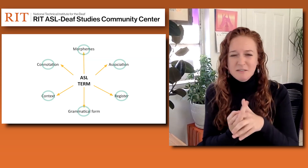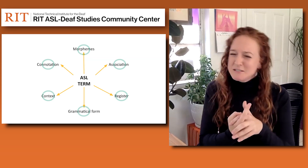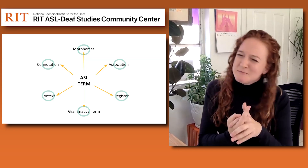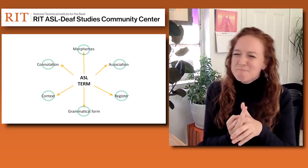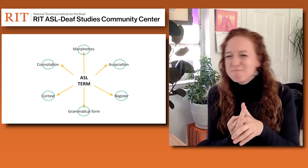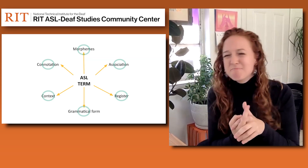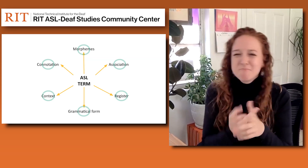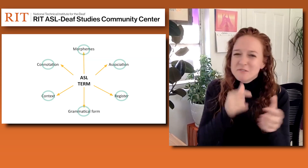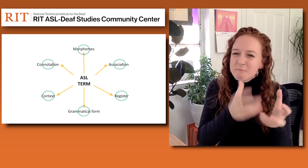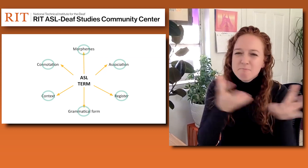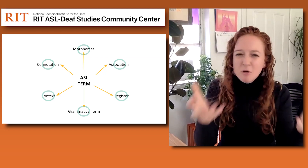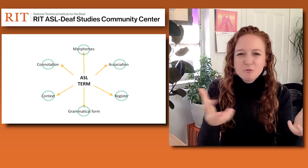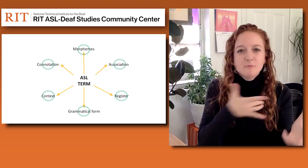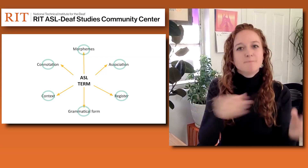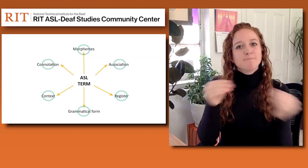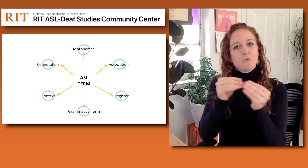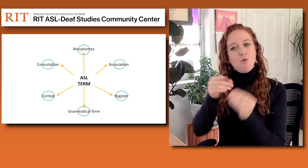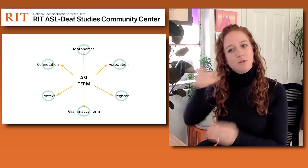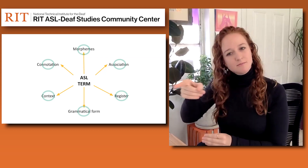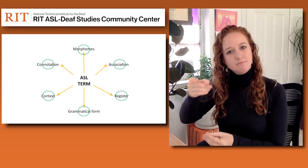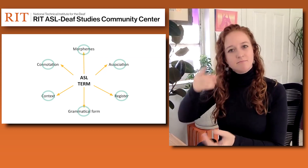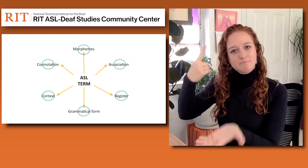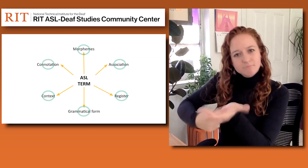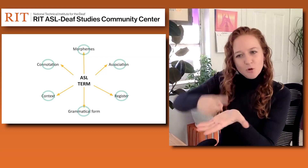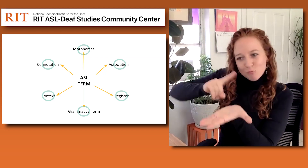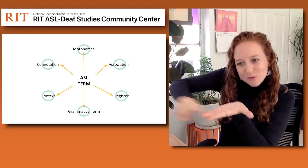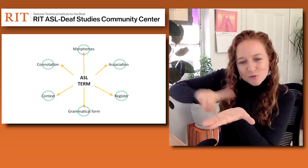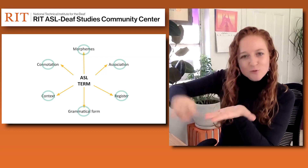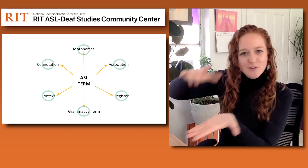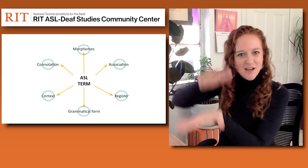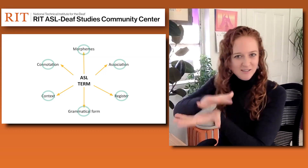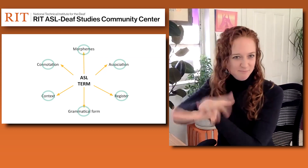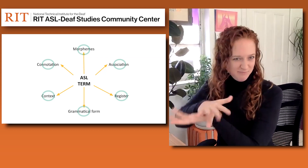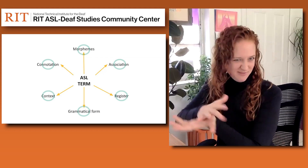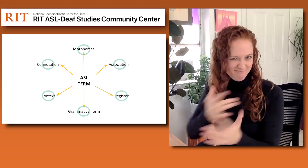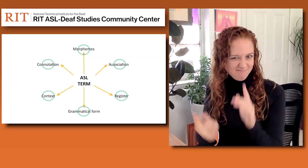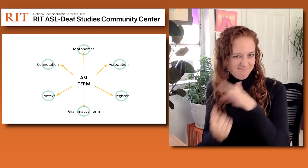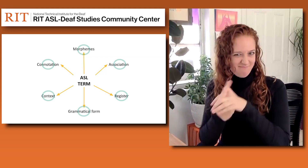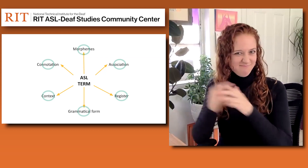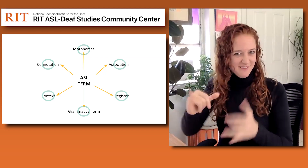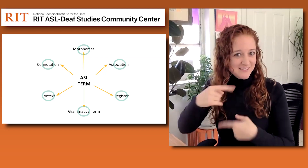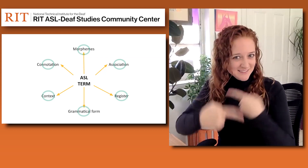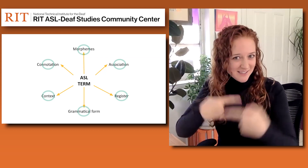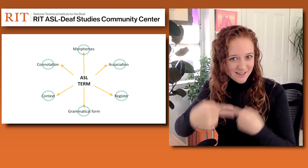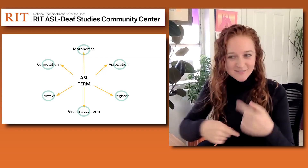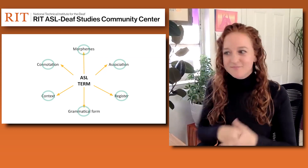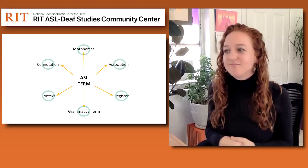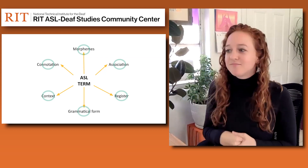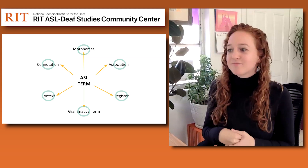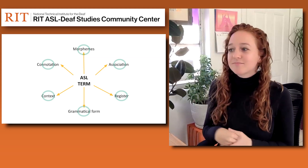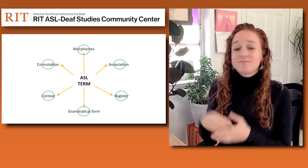it's like that doesn't really pop up much in conversations, but that comes up more in the academic setting.